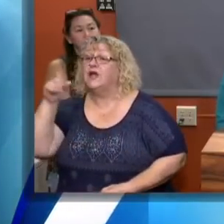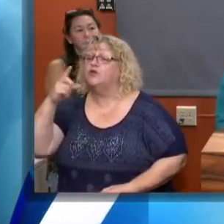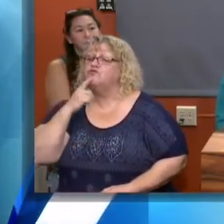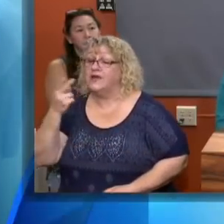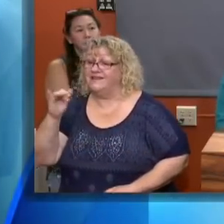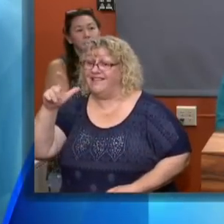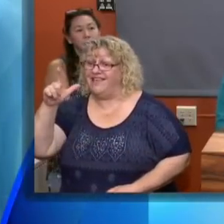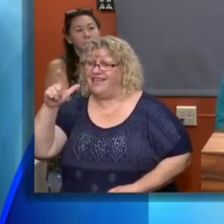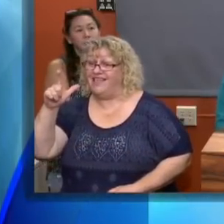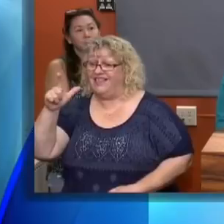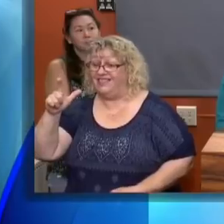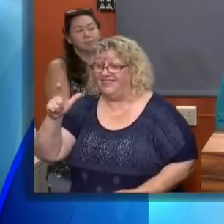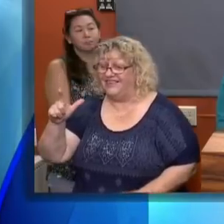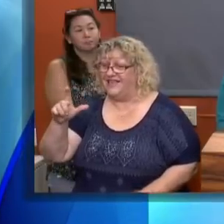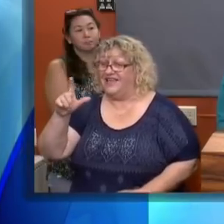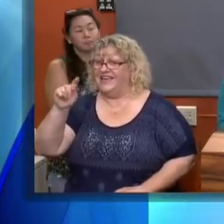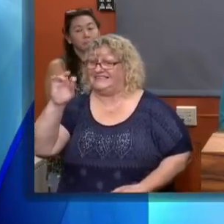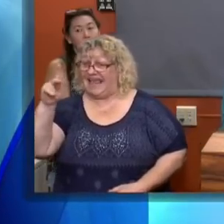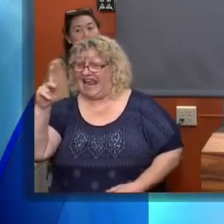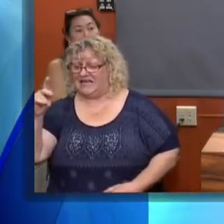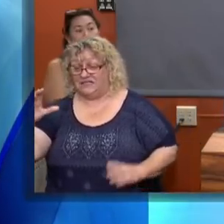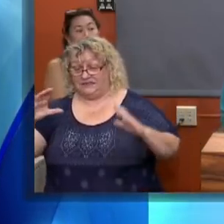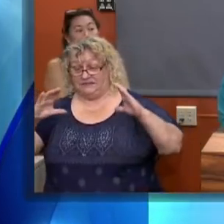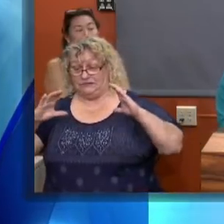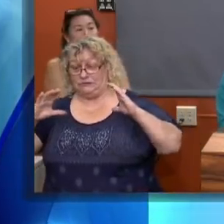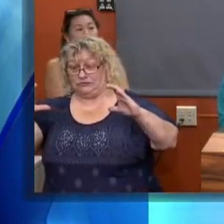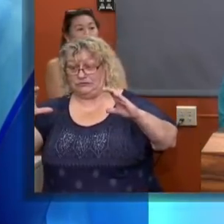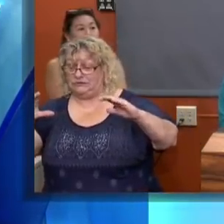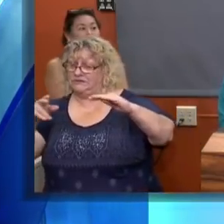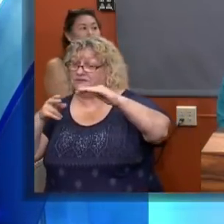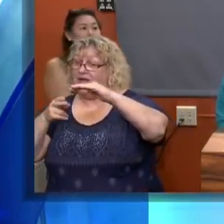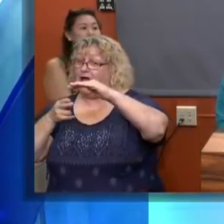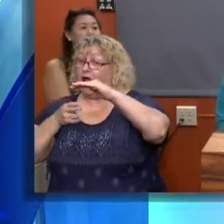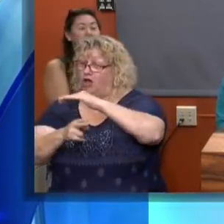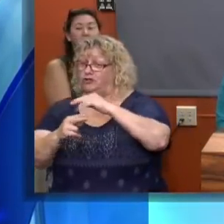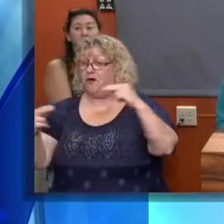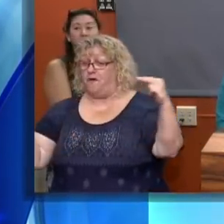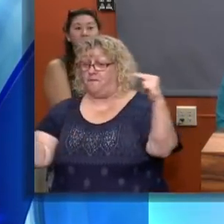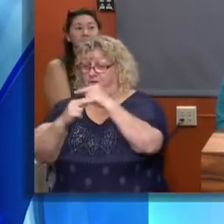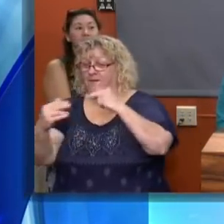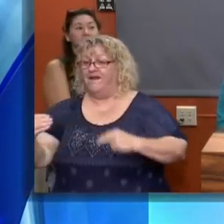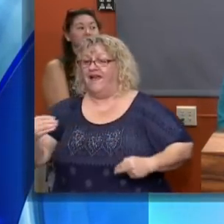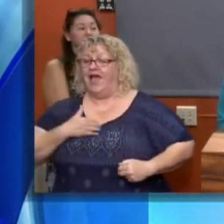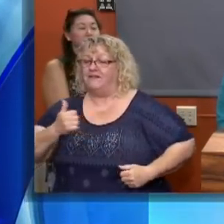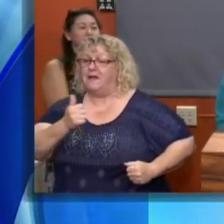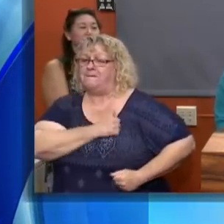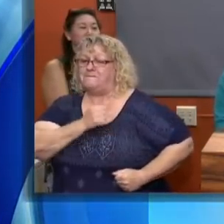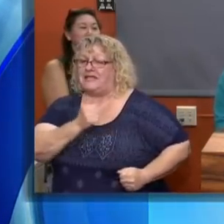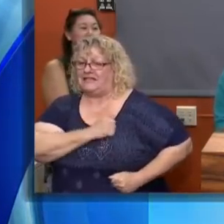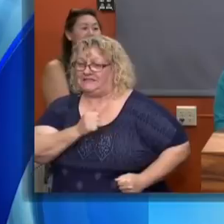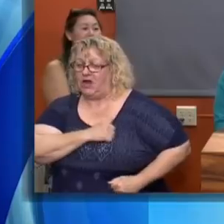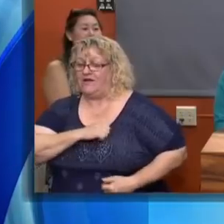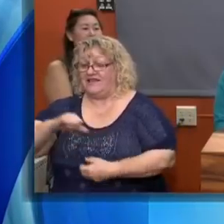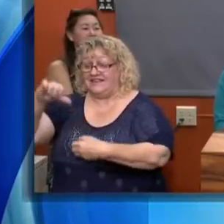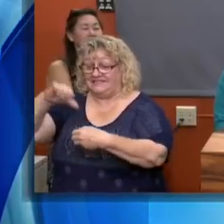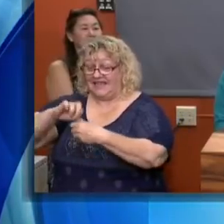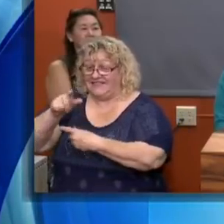IF THAT YOU REALLY LOVE. 27 MILLION GALLONS LUKE A TANK FULL AT RED HILL. LIKE T TANKFUL THE RED